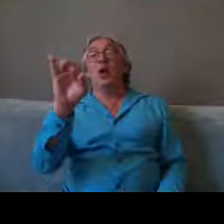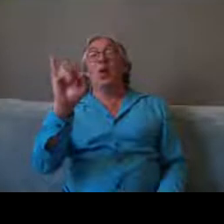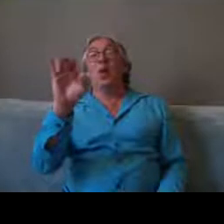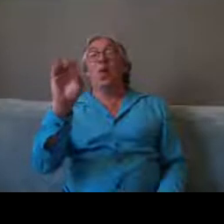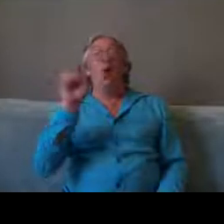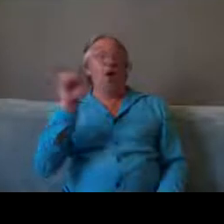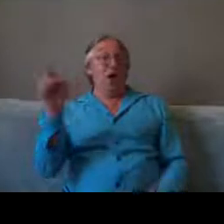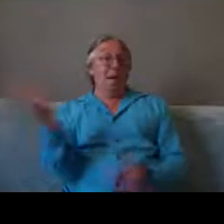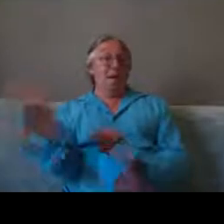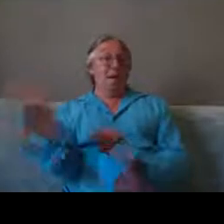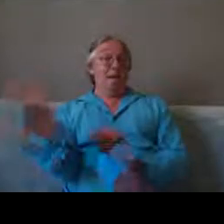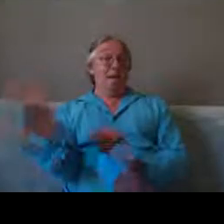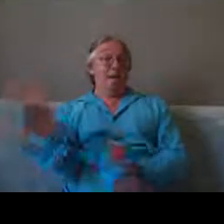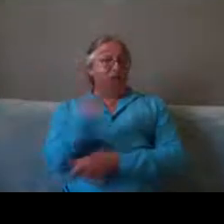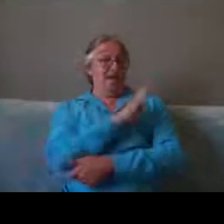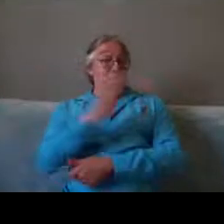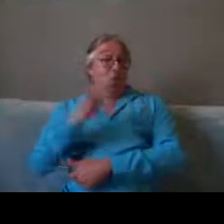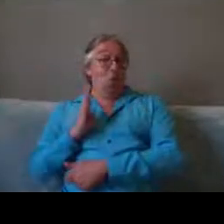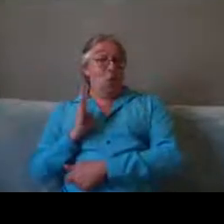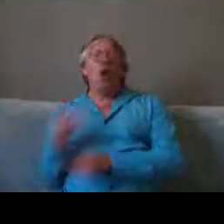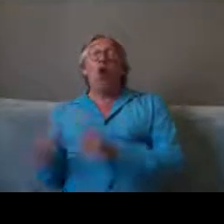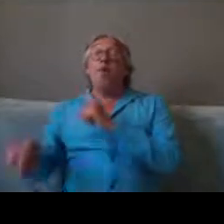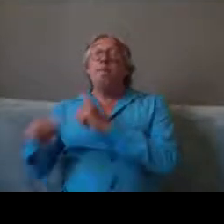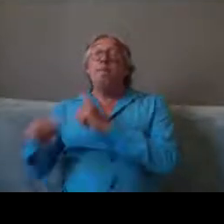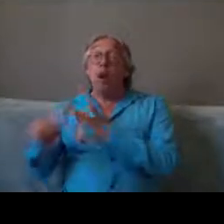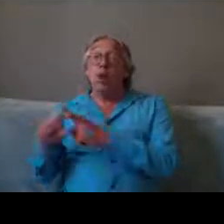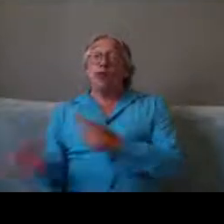Now, I'll pass the floor onto Marta Gutierrez